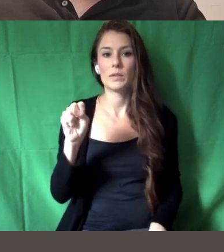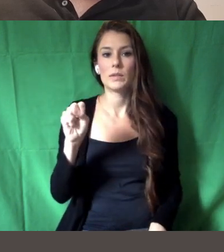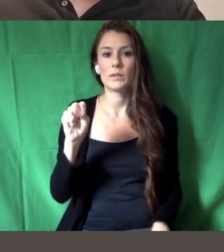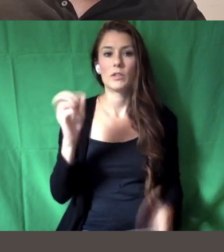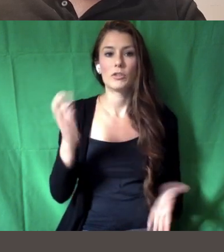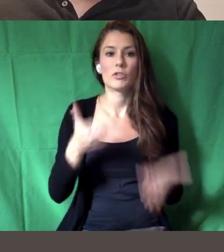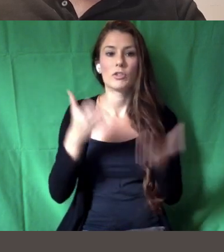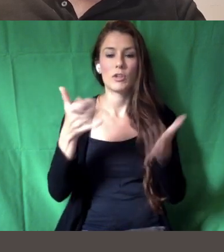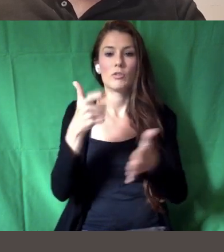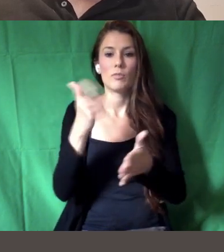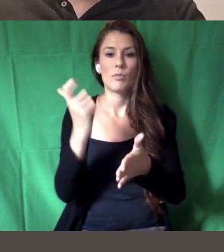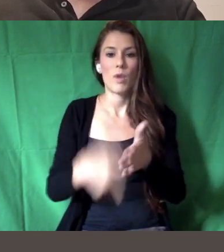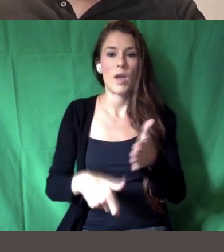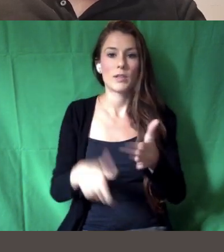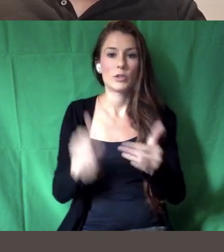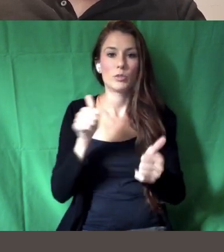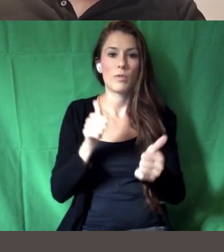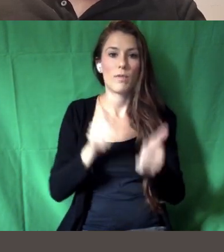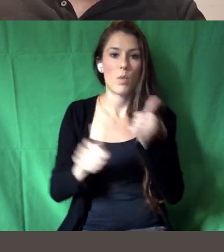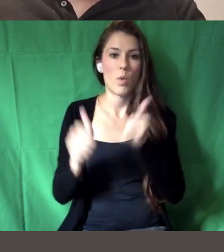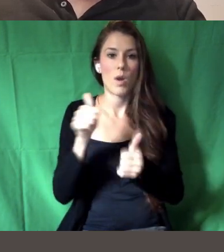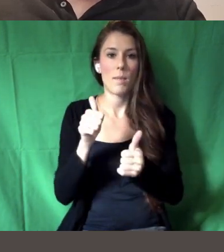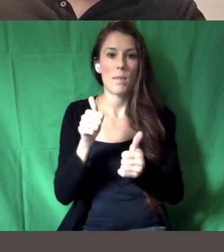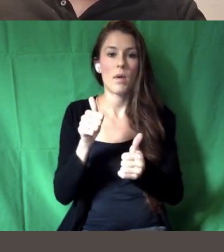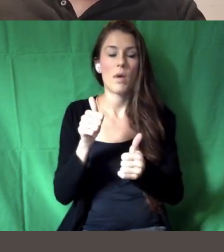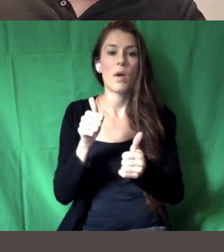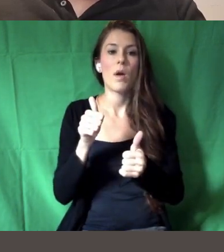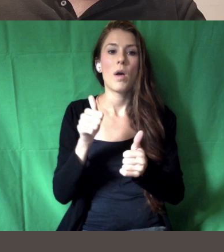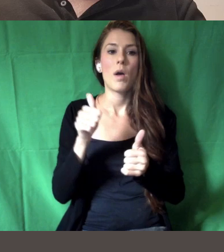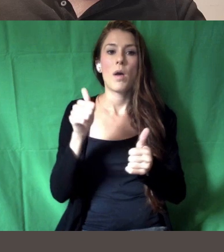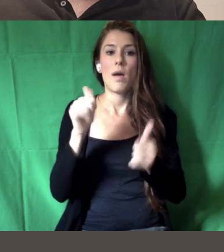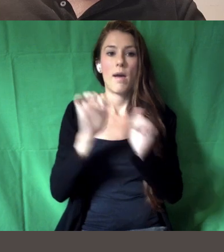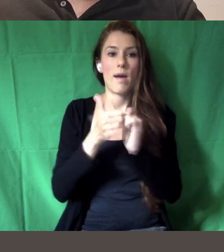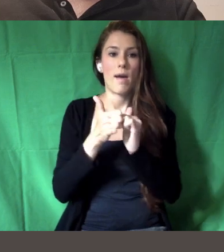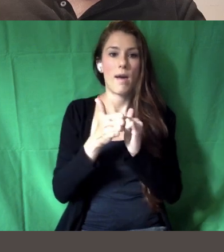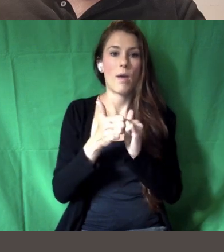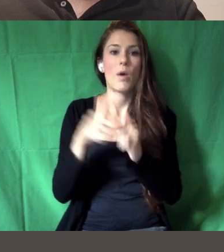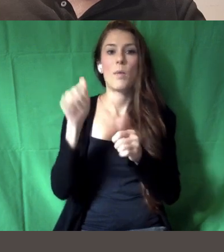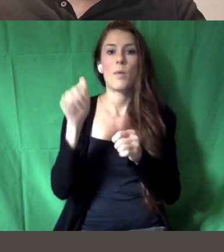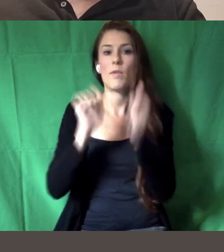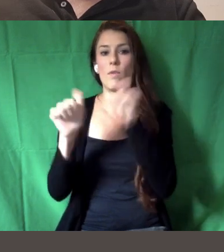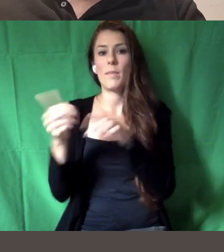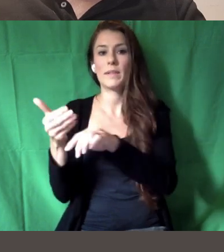so-called price-to-performance ratio by dividing performance gain by price reduction.